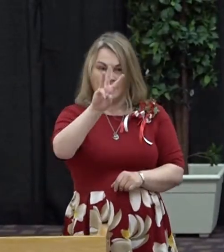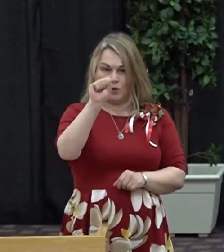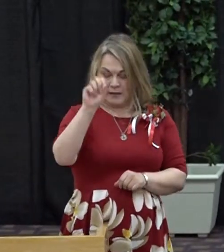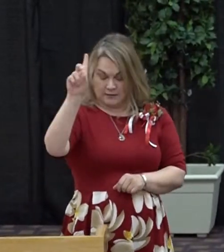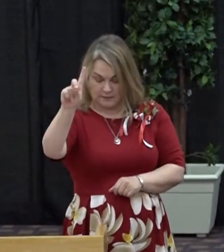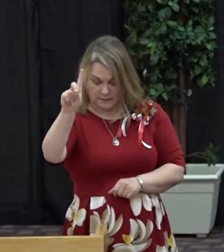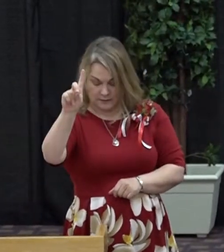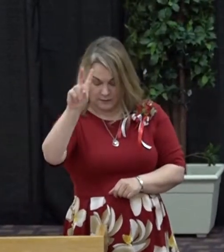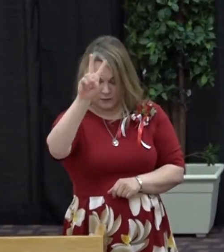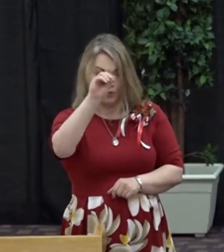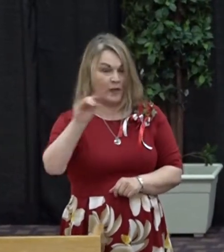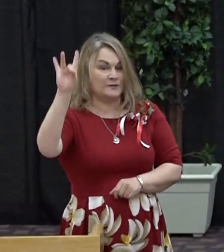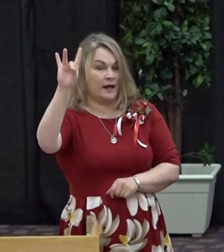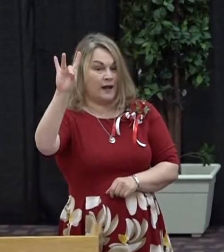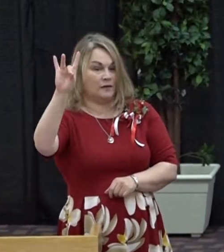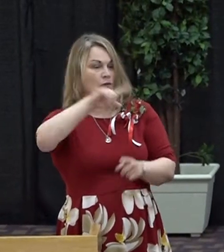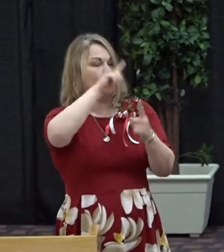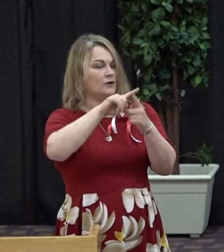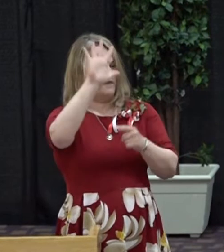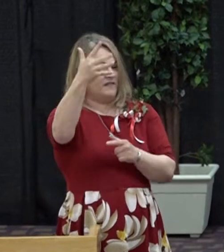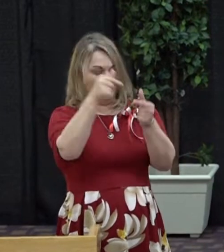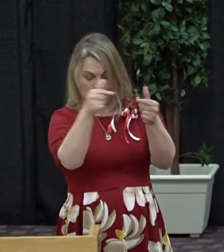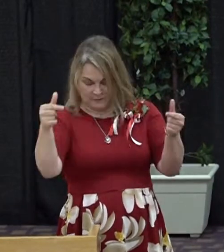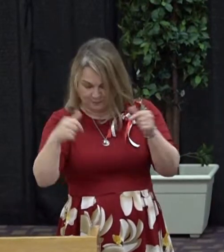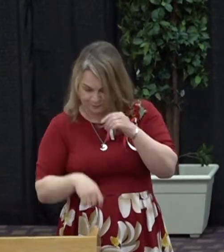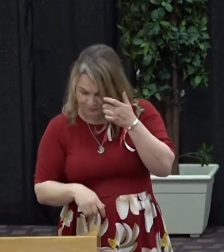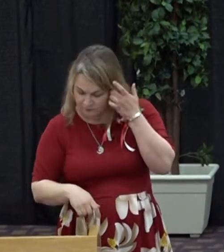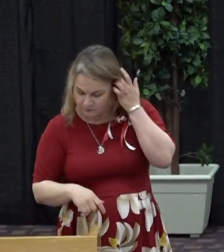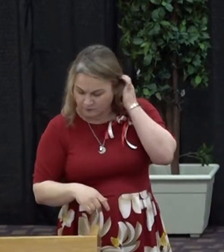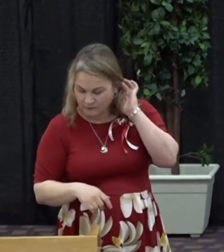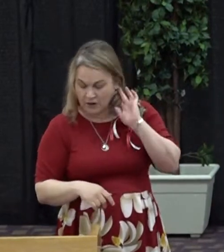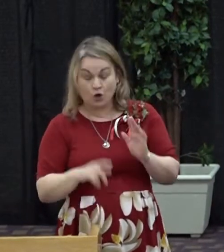Katelyn joined WSD in 2008. She was in fifth grade.